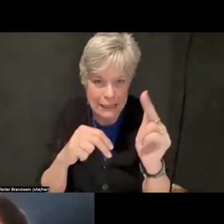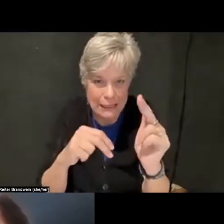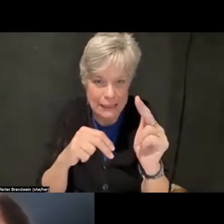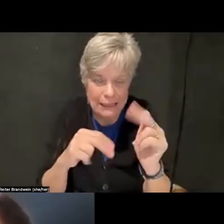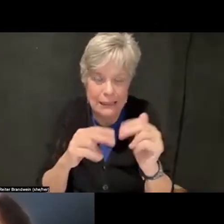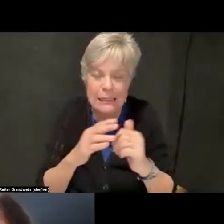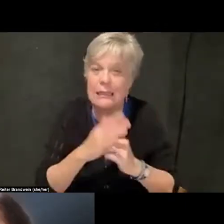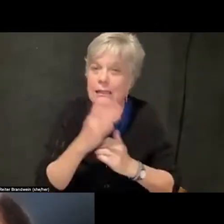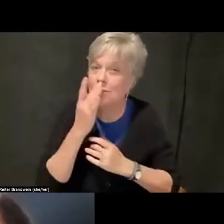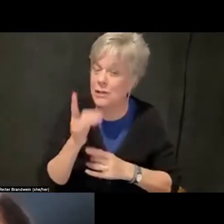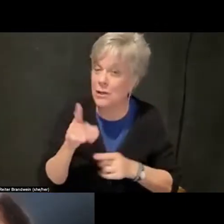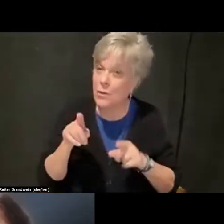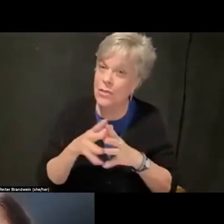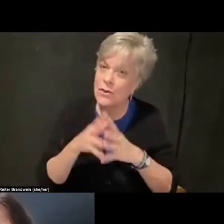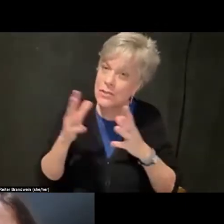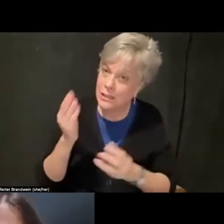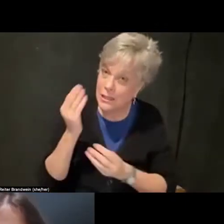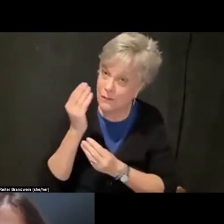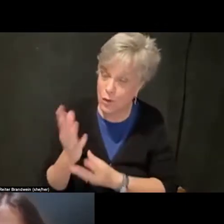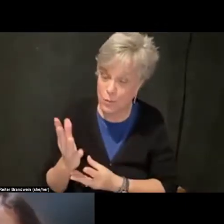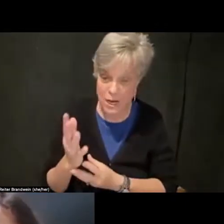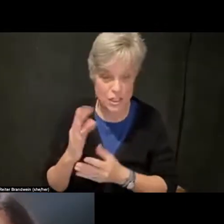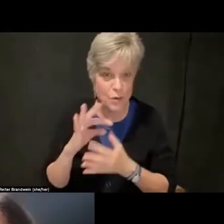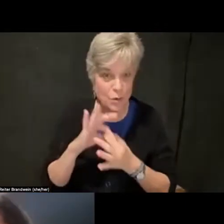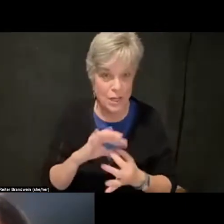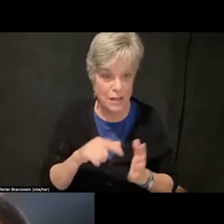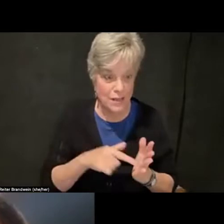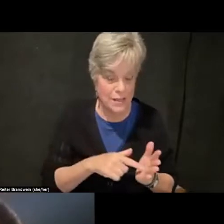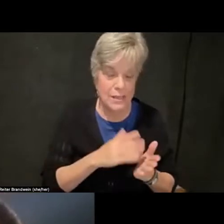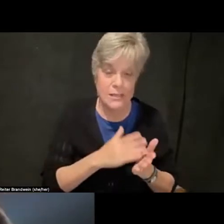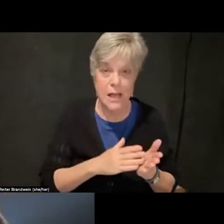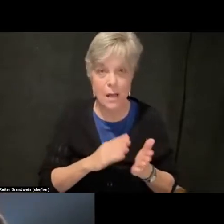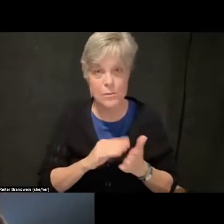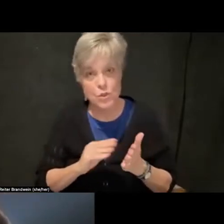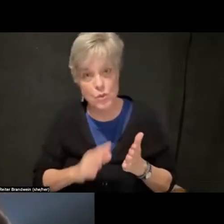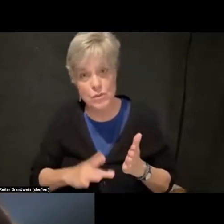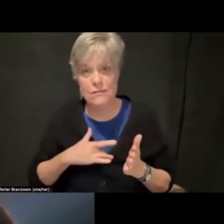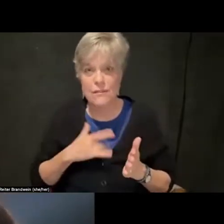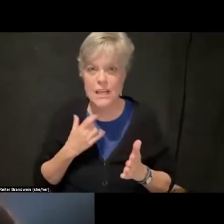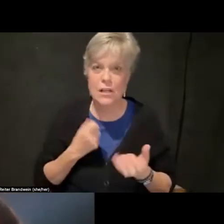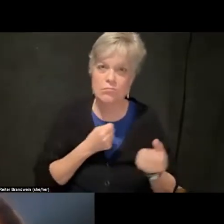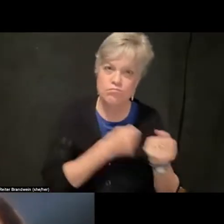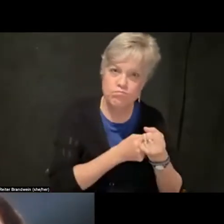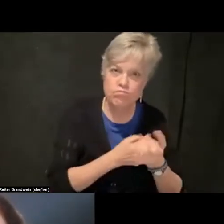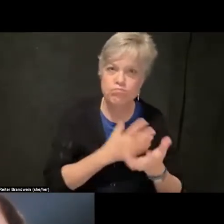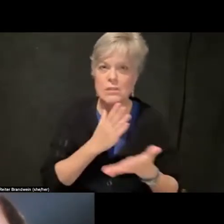While there's a lot of information on this and some students feel strongly about one way and some another,